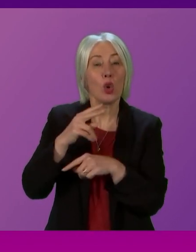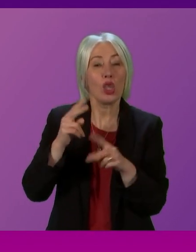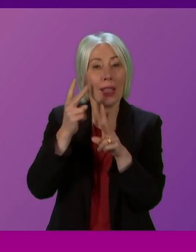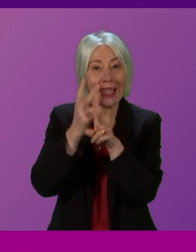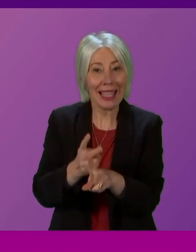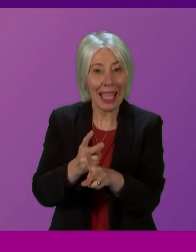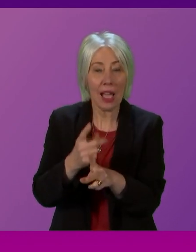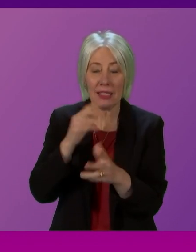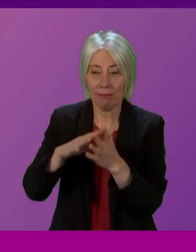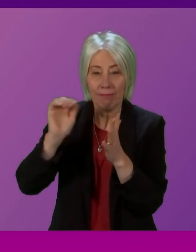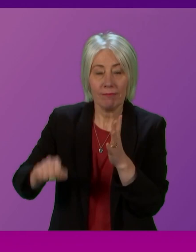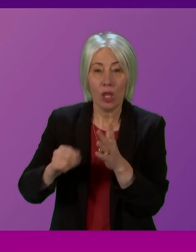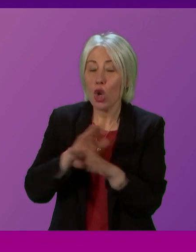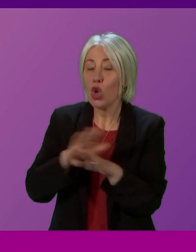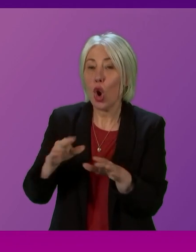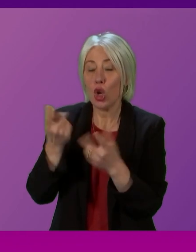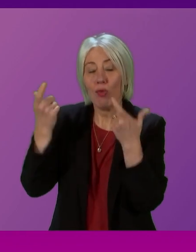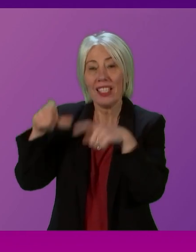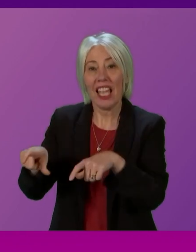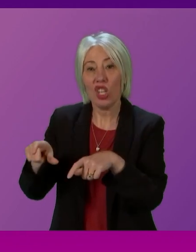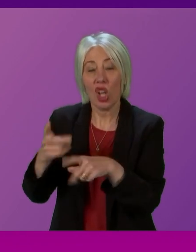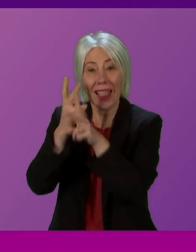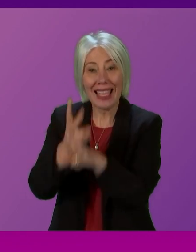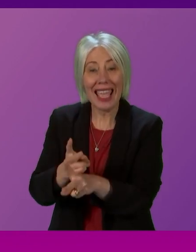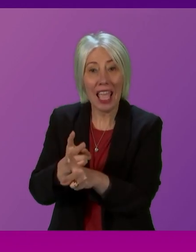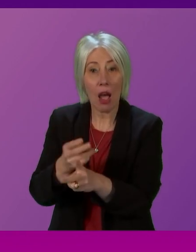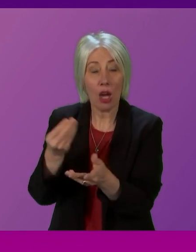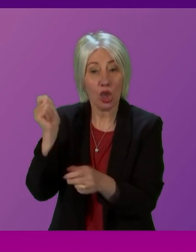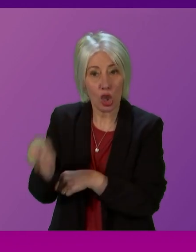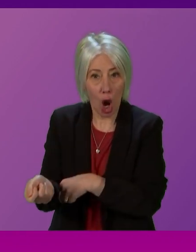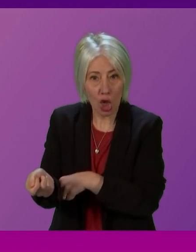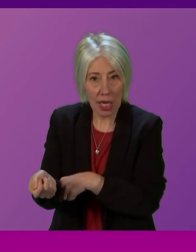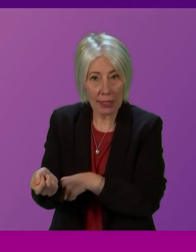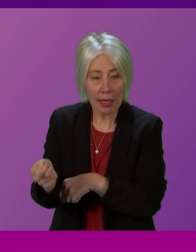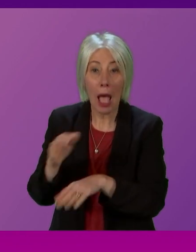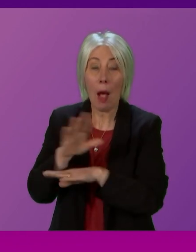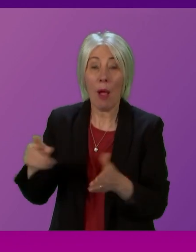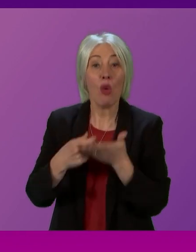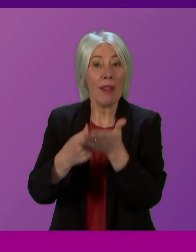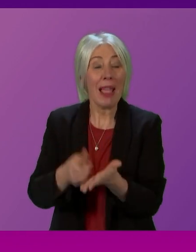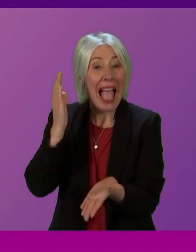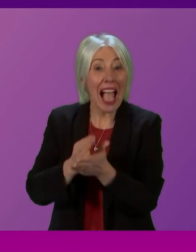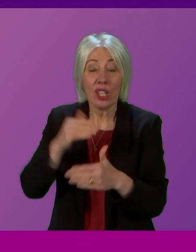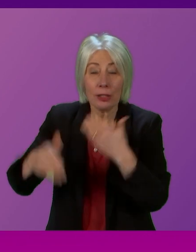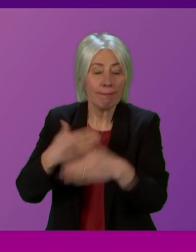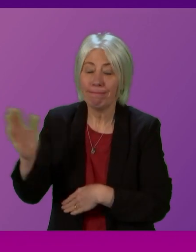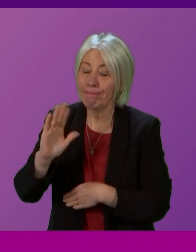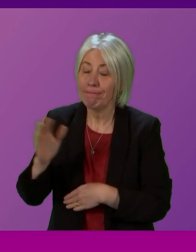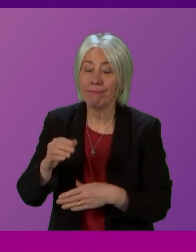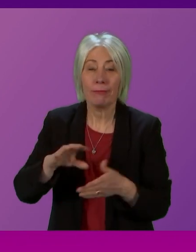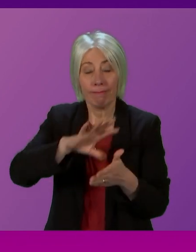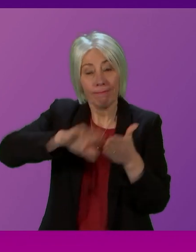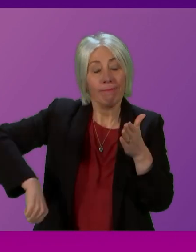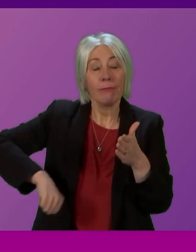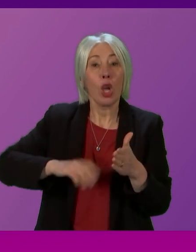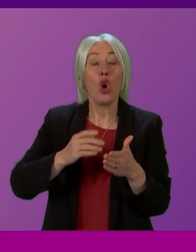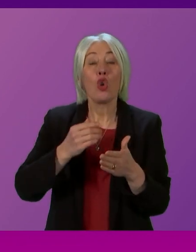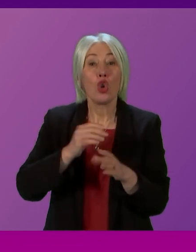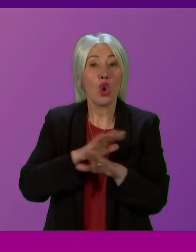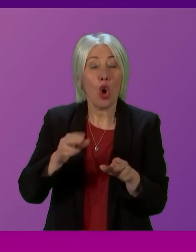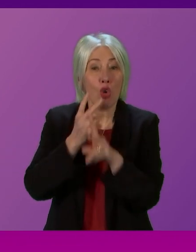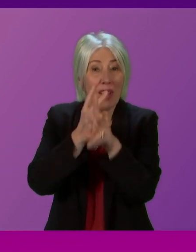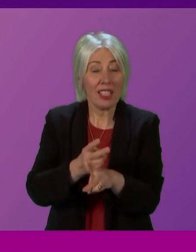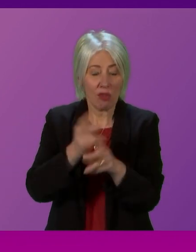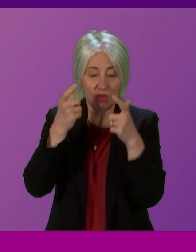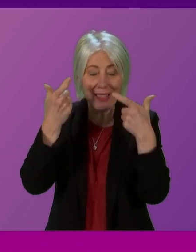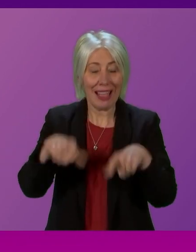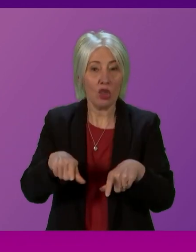The Scottish Government commissioned the independent review of adult social care, which included